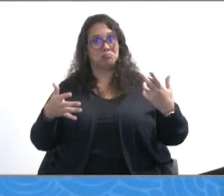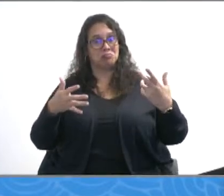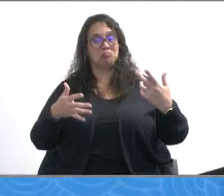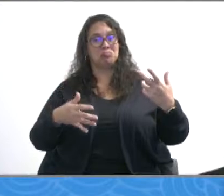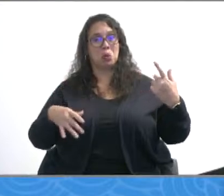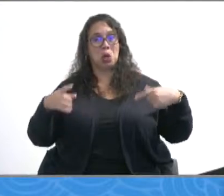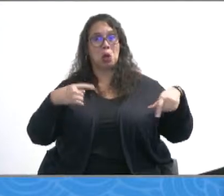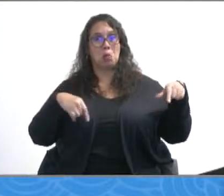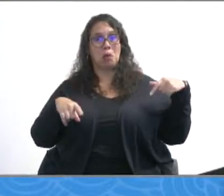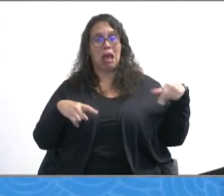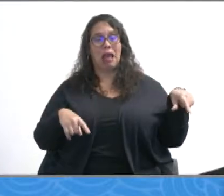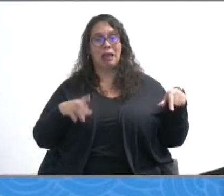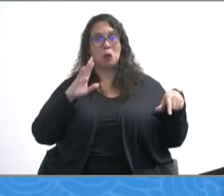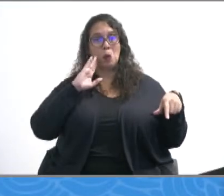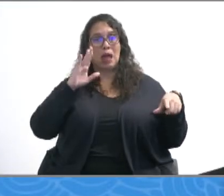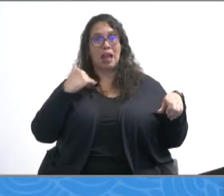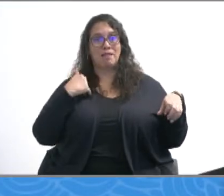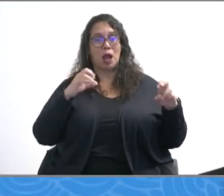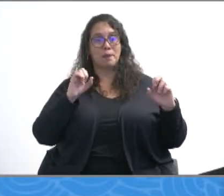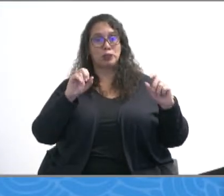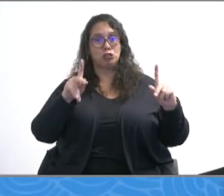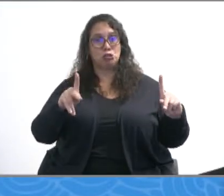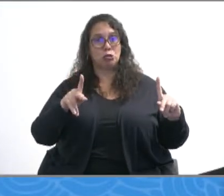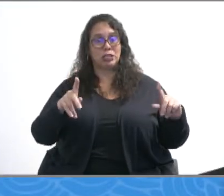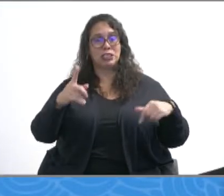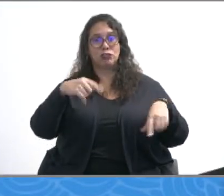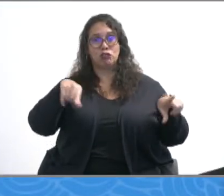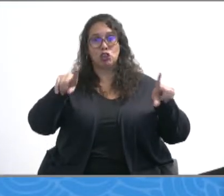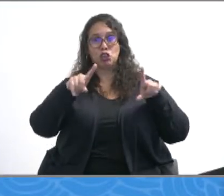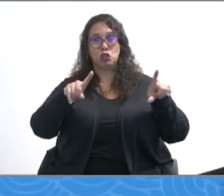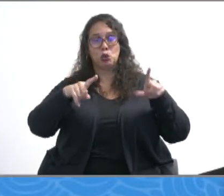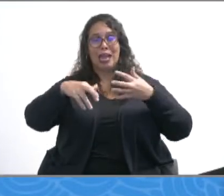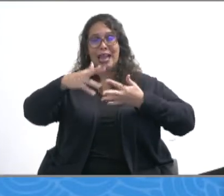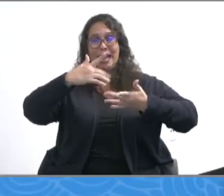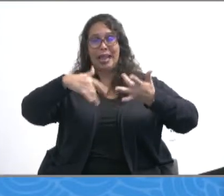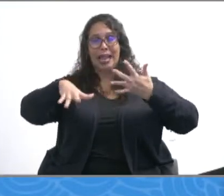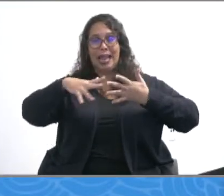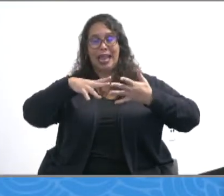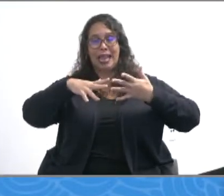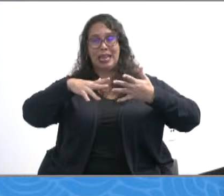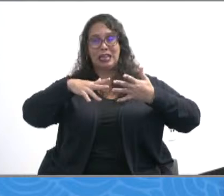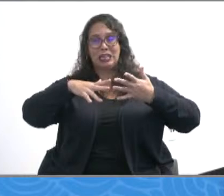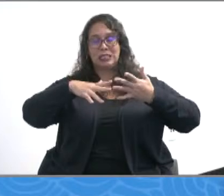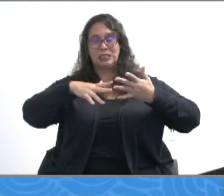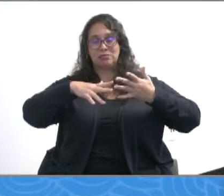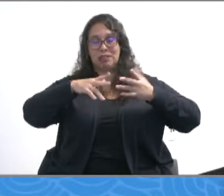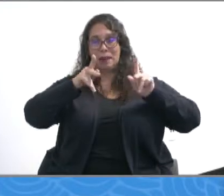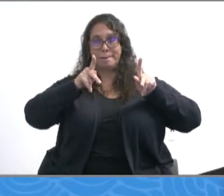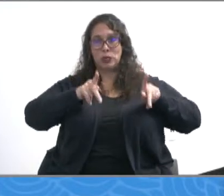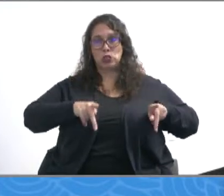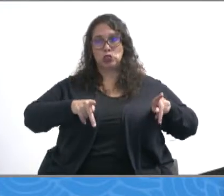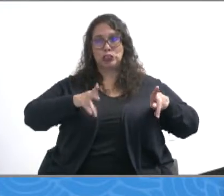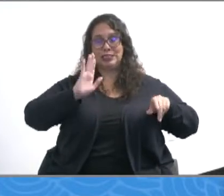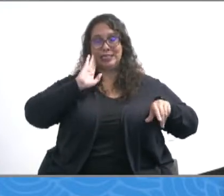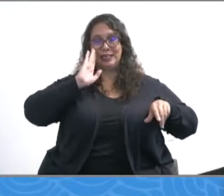and there'll be opportunities for you to engage with us in person, in the future on these funds.